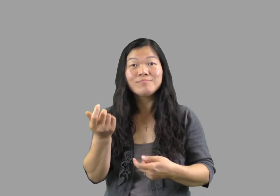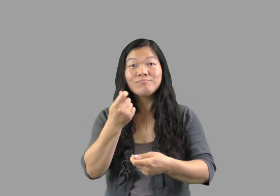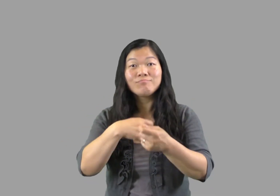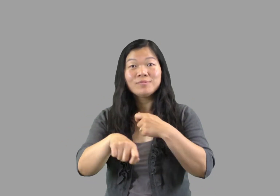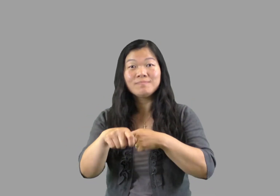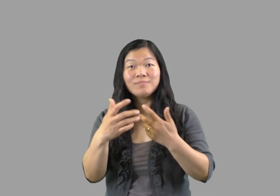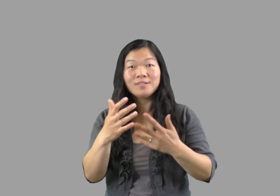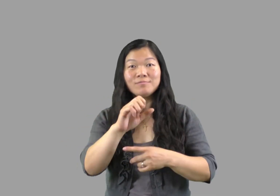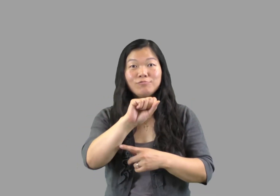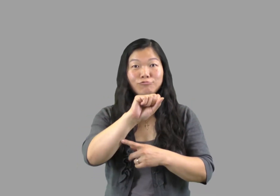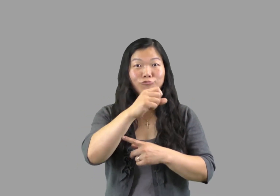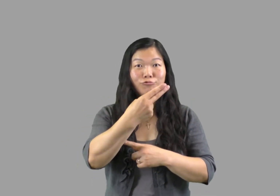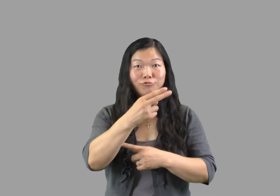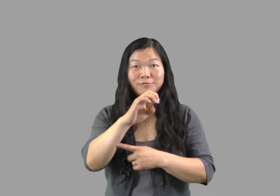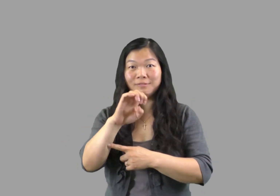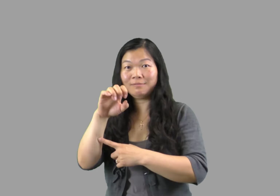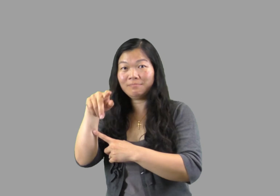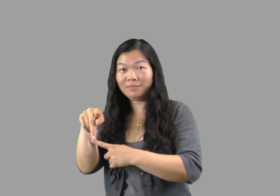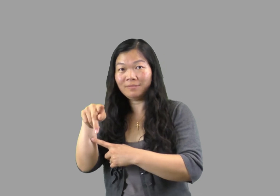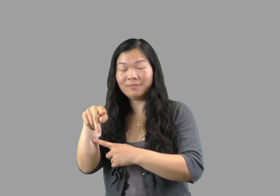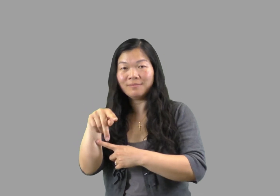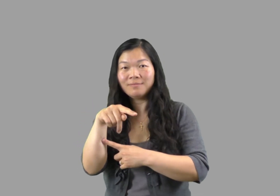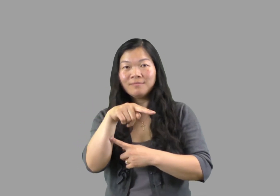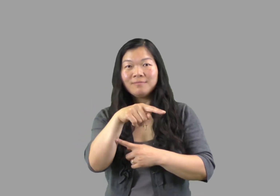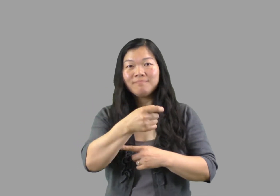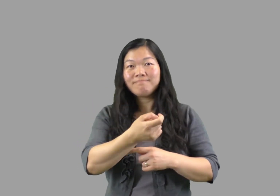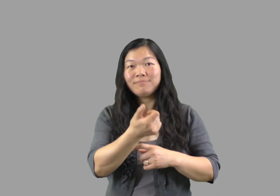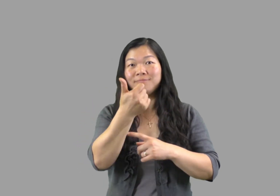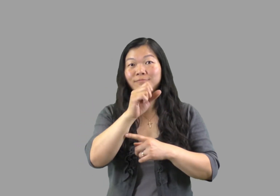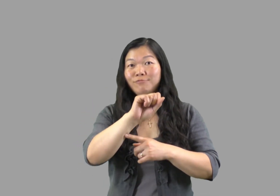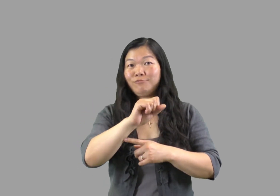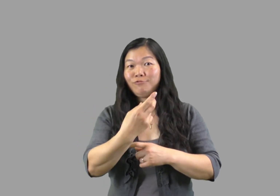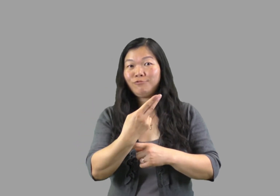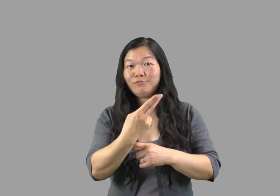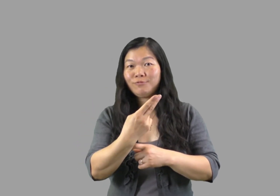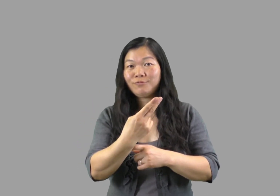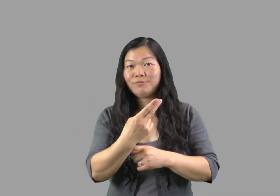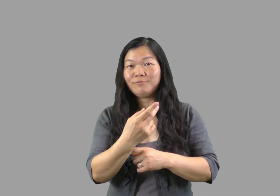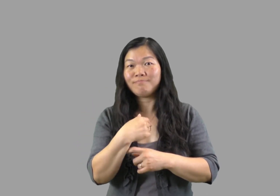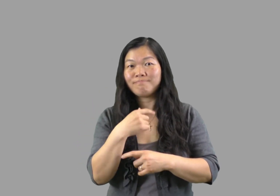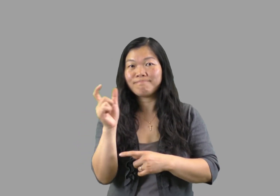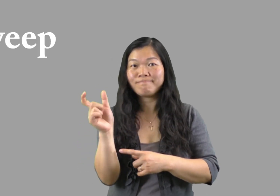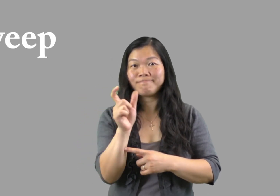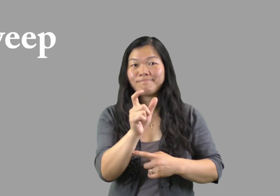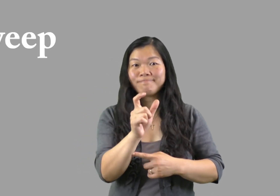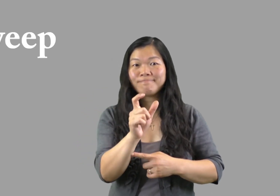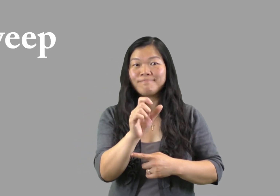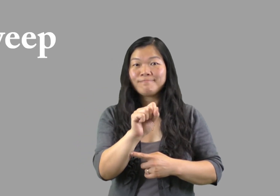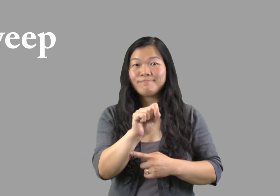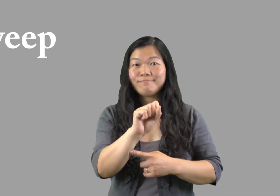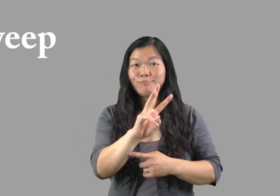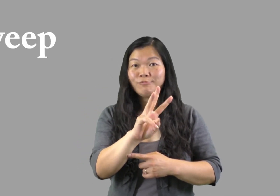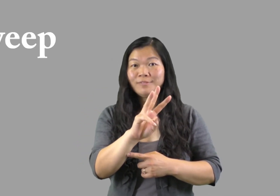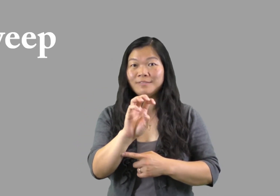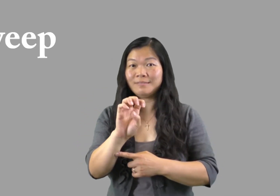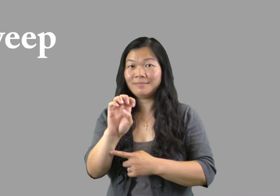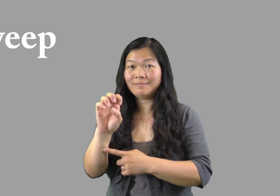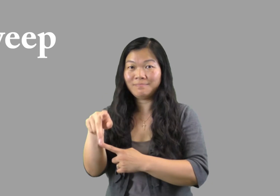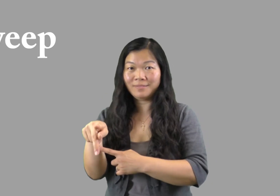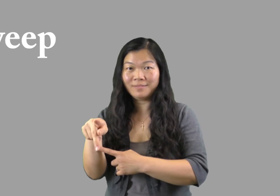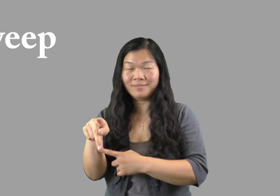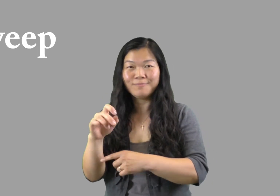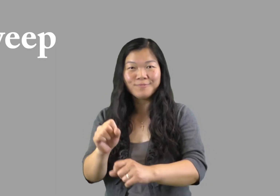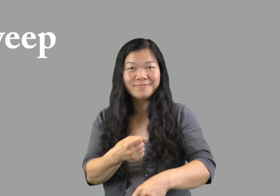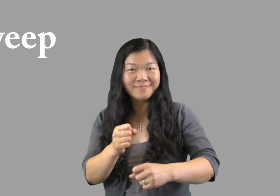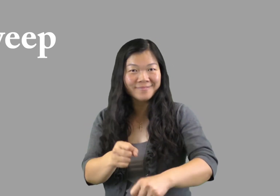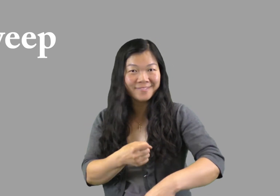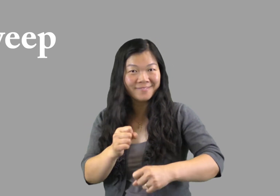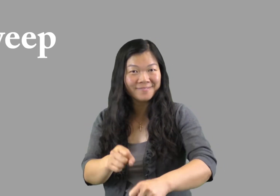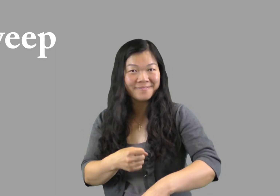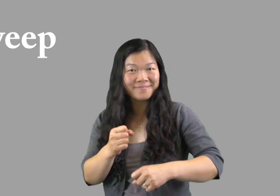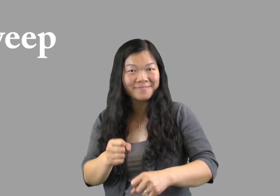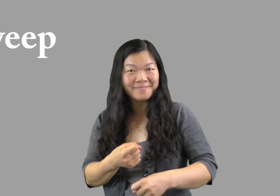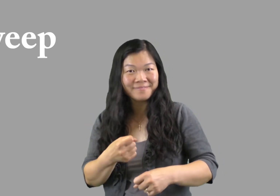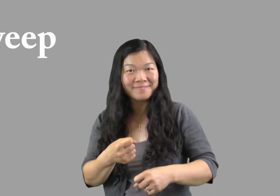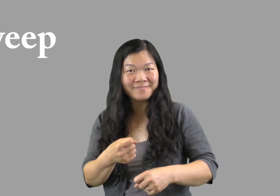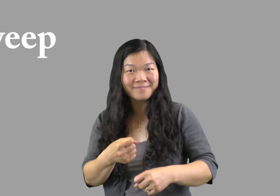If I replace the ‘sh’ in sheep with ‘sw’ we have the word ‘sweep’.